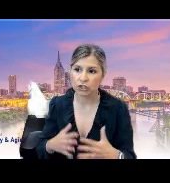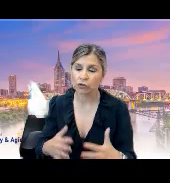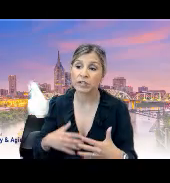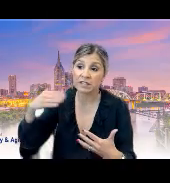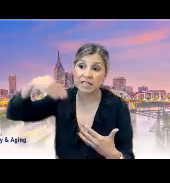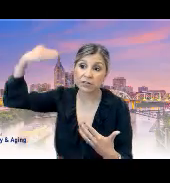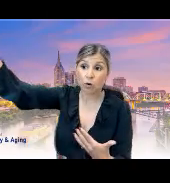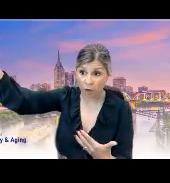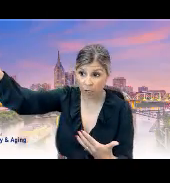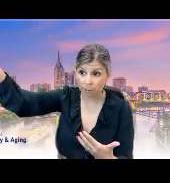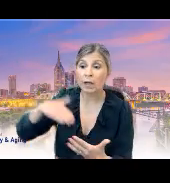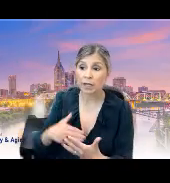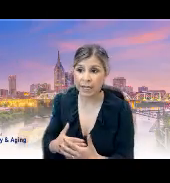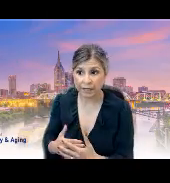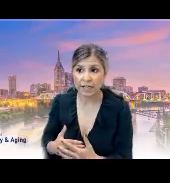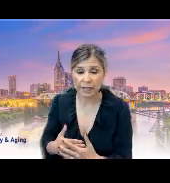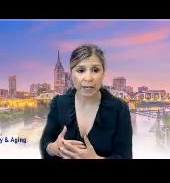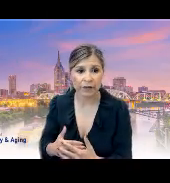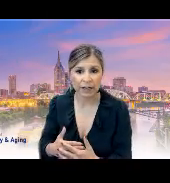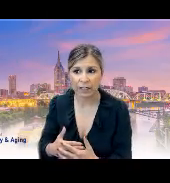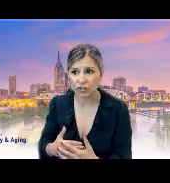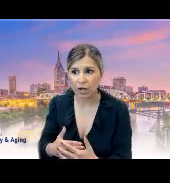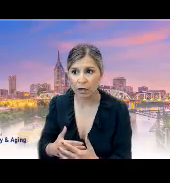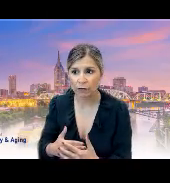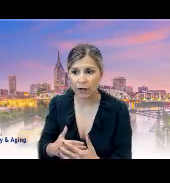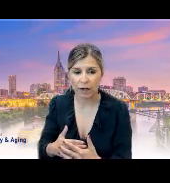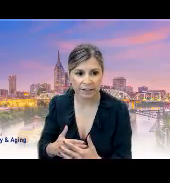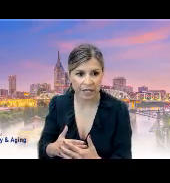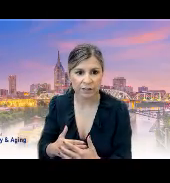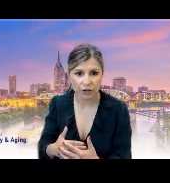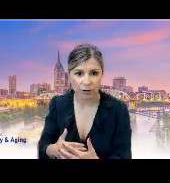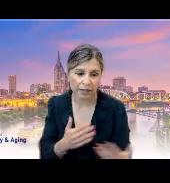Children 6 or up can take advantage of a TN Start.